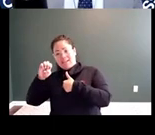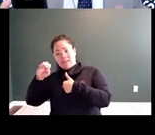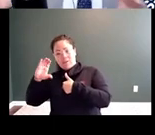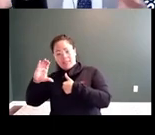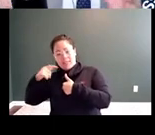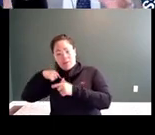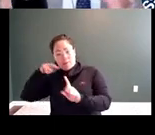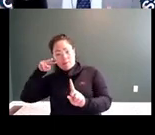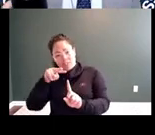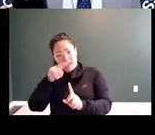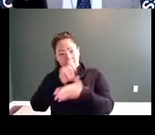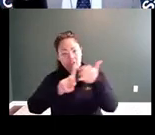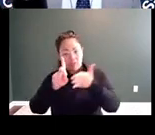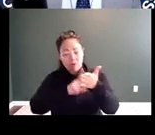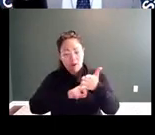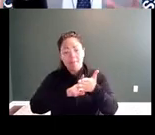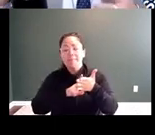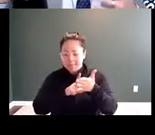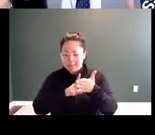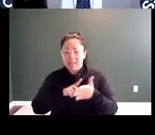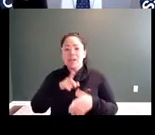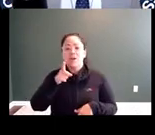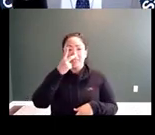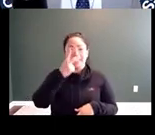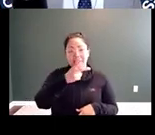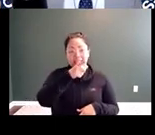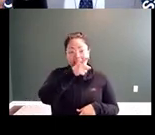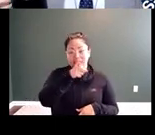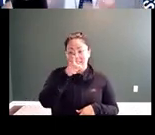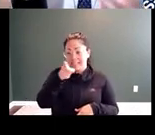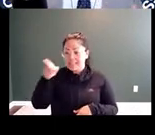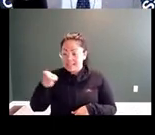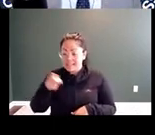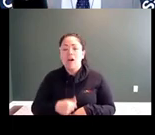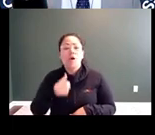'cause when we have these foundations and we know what the definitions are and we know what discrimination